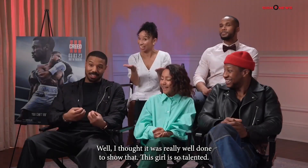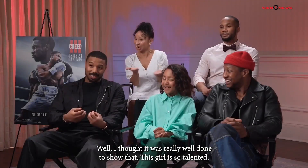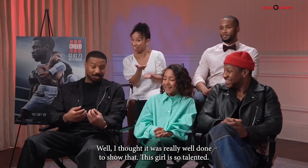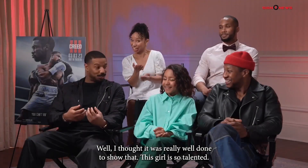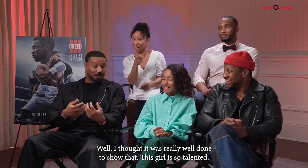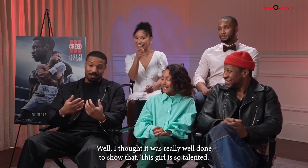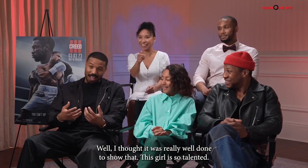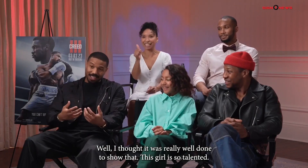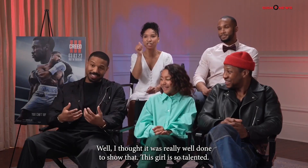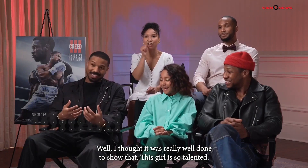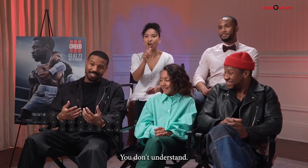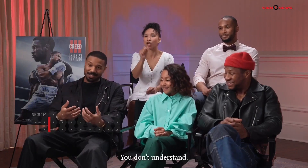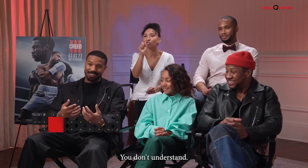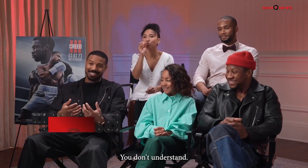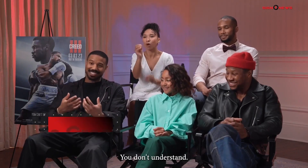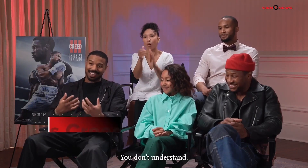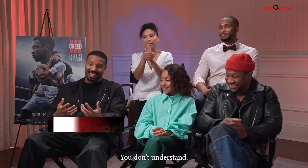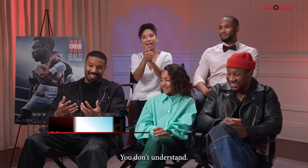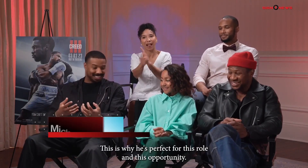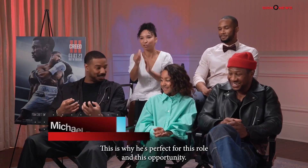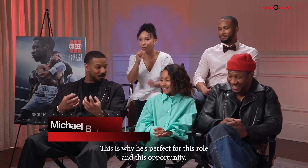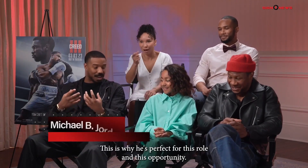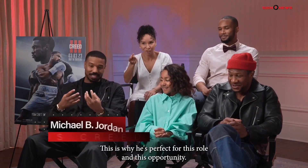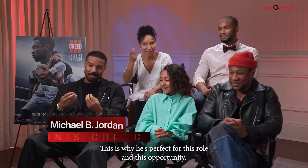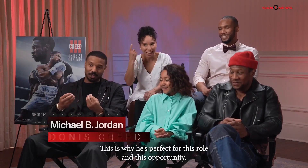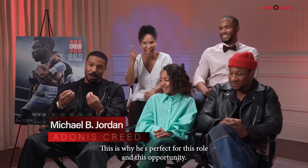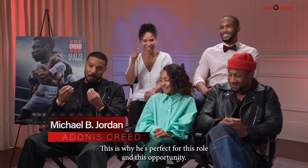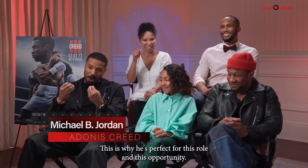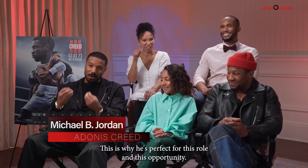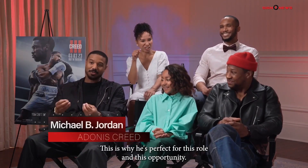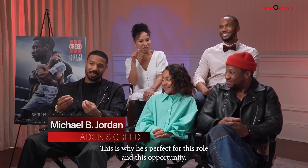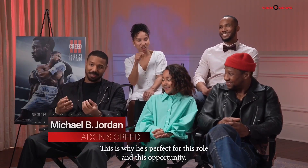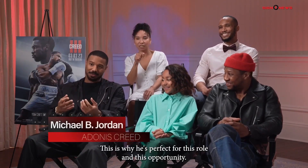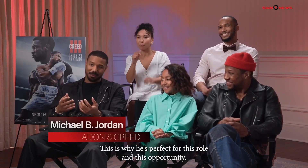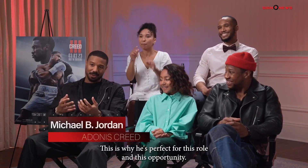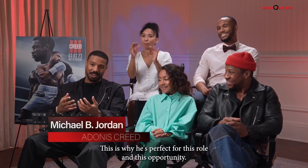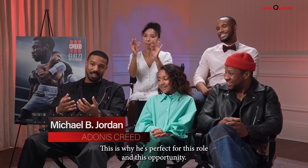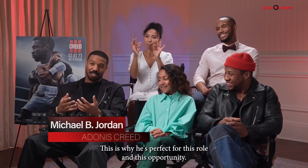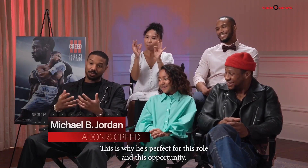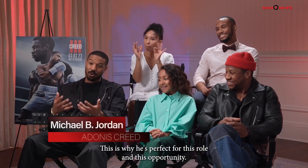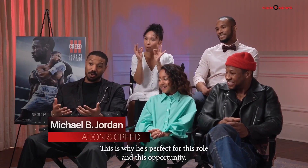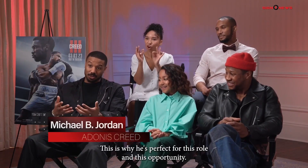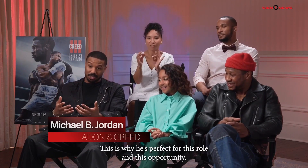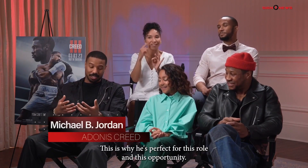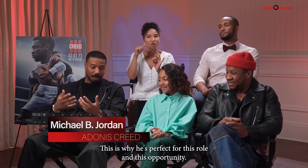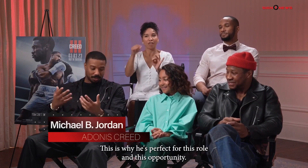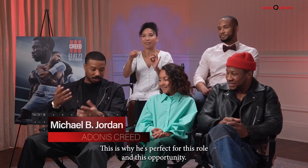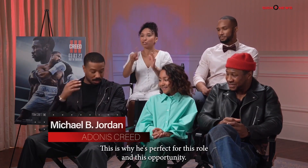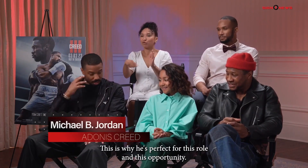everything the child then it is good to be honest we should not lie she's inside the